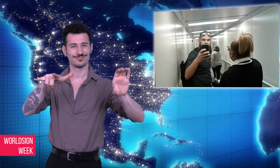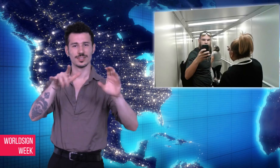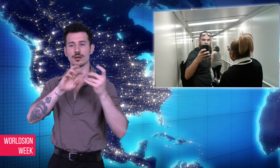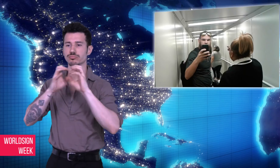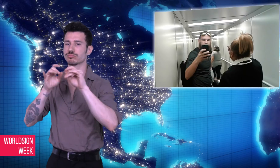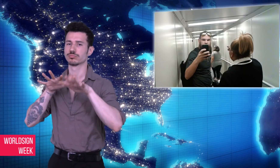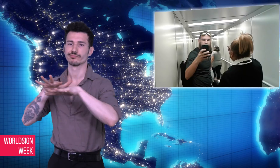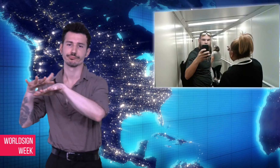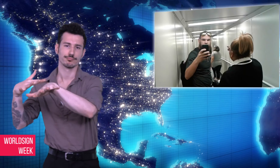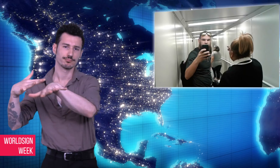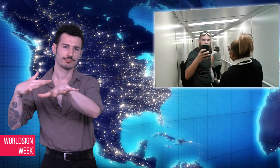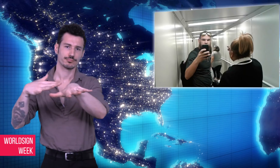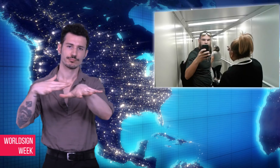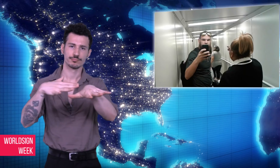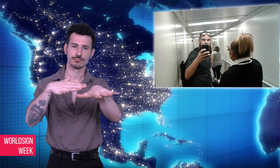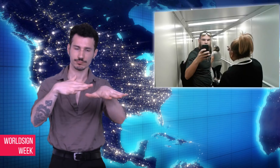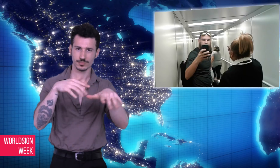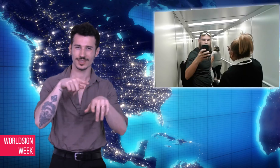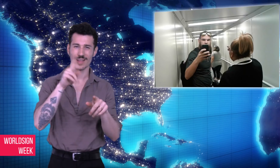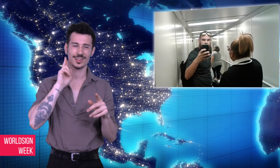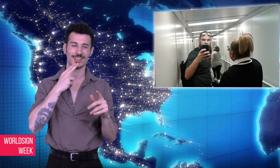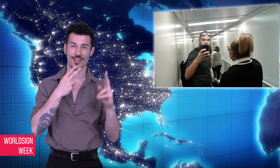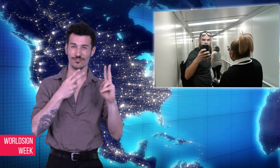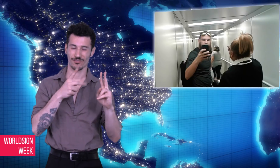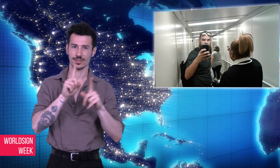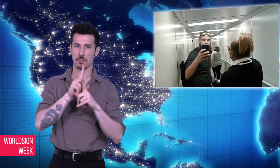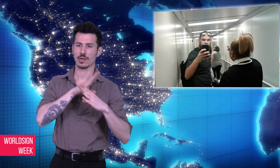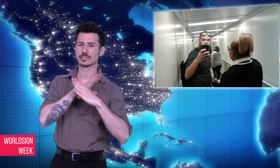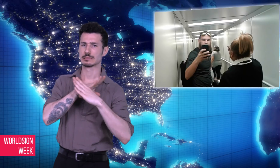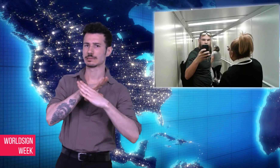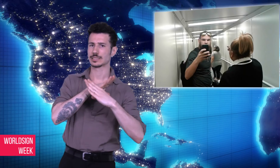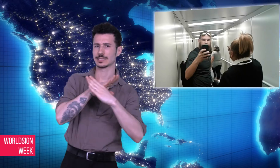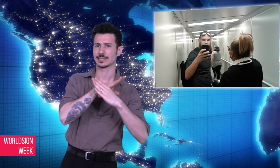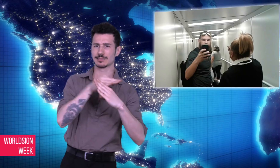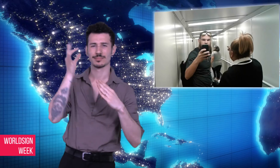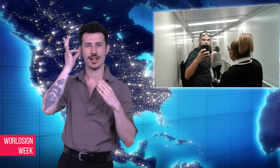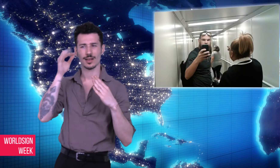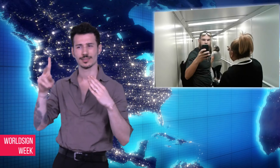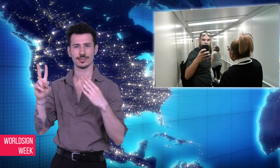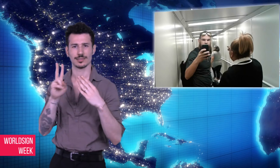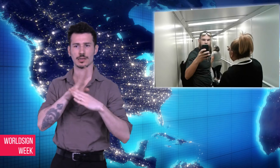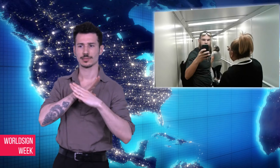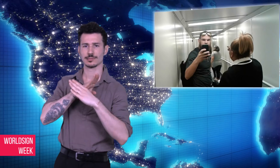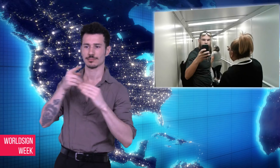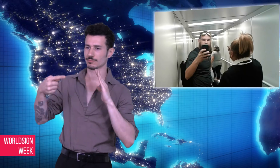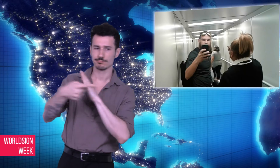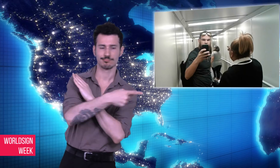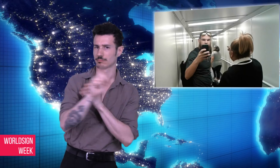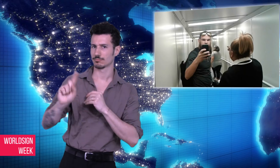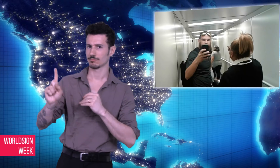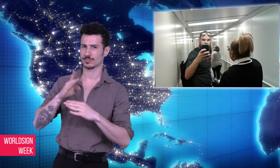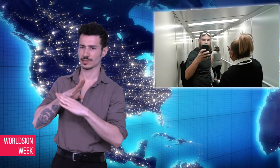them alone. In the passageway from plane to the gate, the Deaf couple